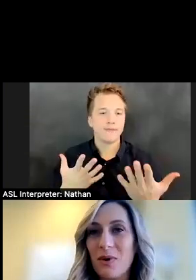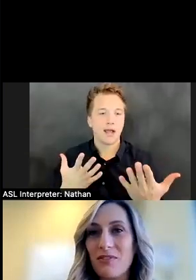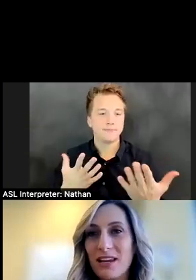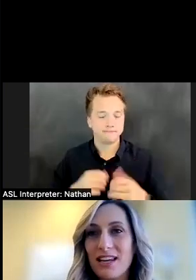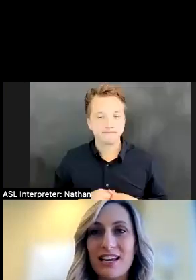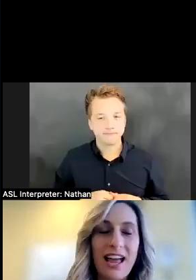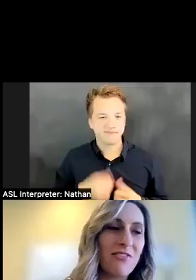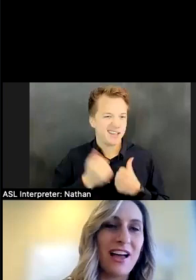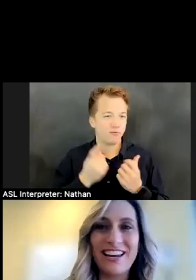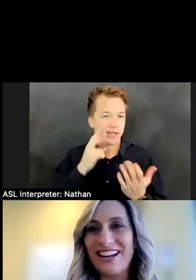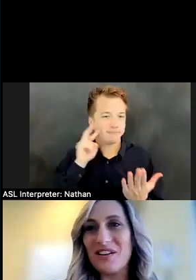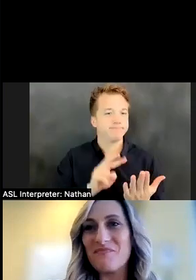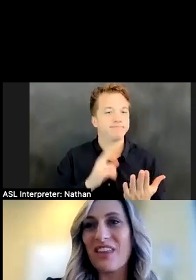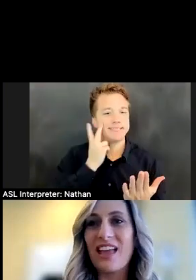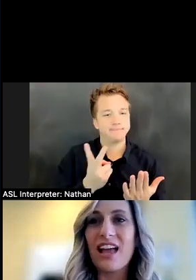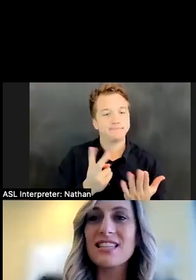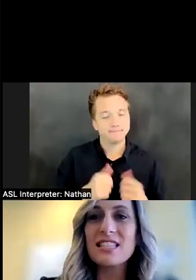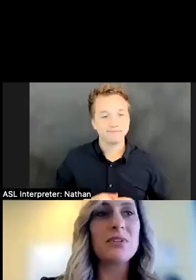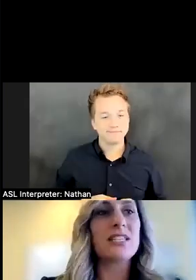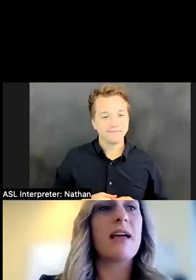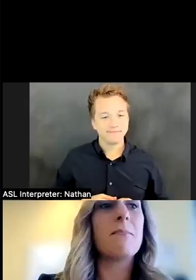so everyone can have that accessible to them.